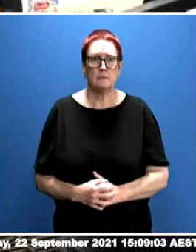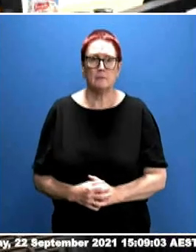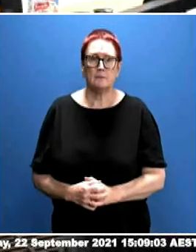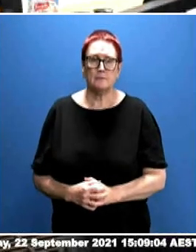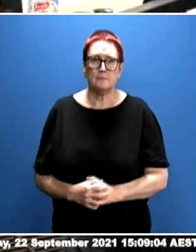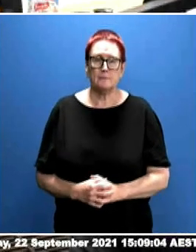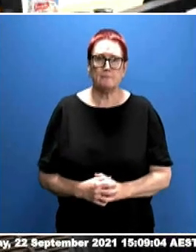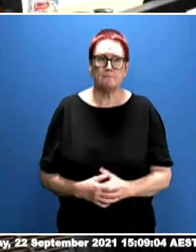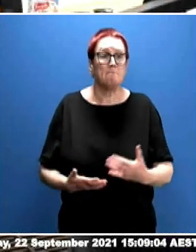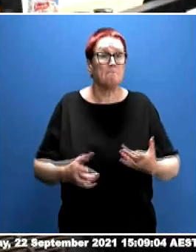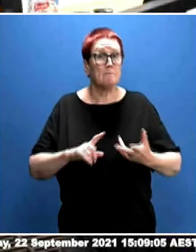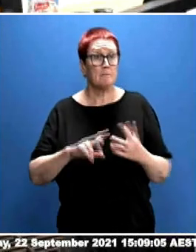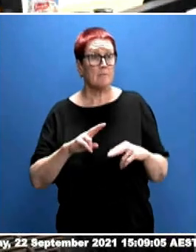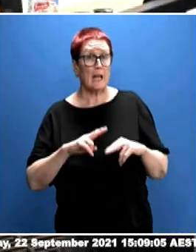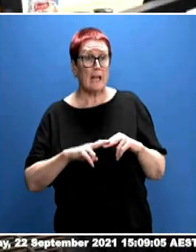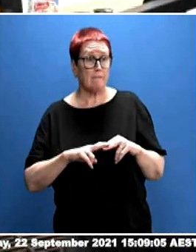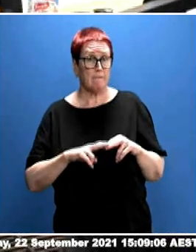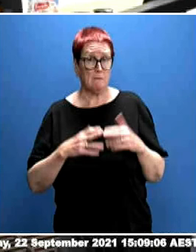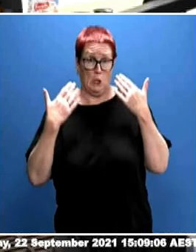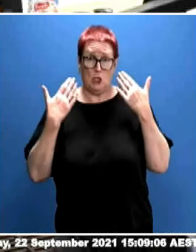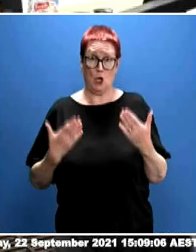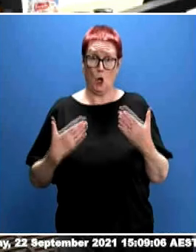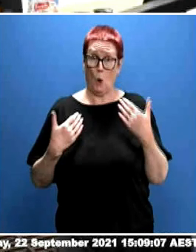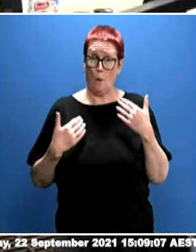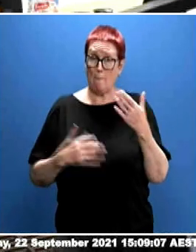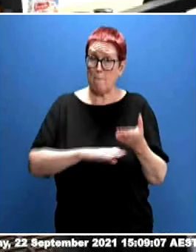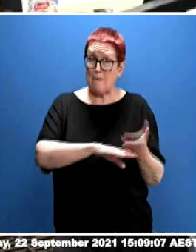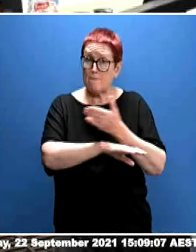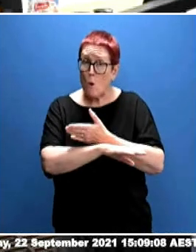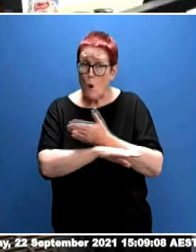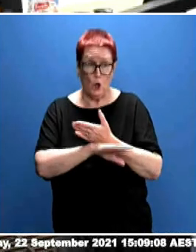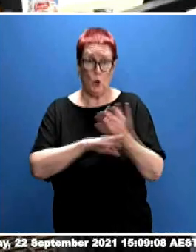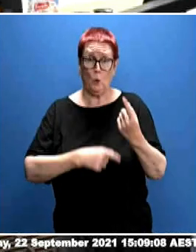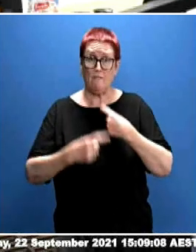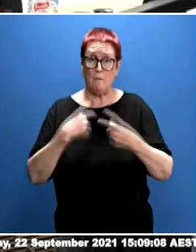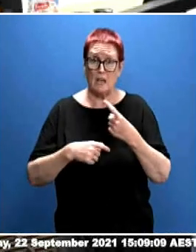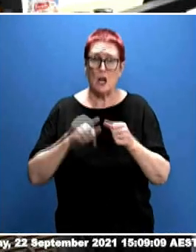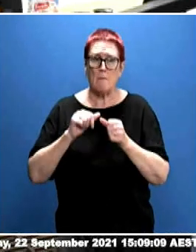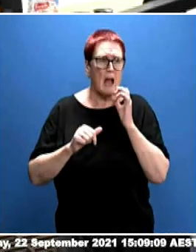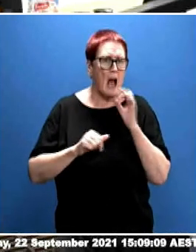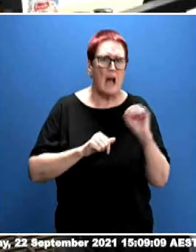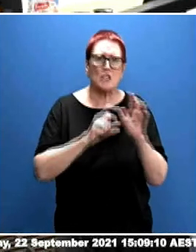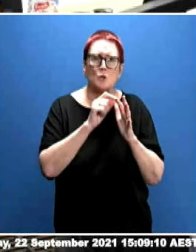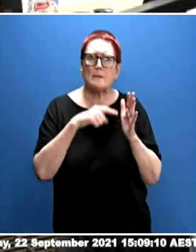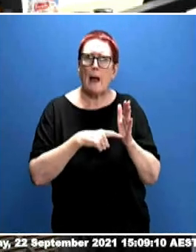If that was new information --- Yes. we would then seek to court with the case manager, noting that